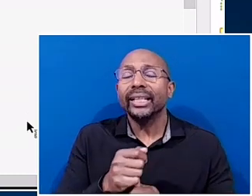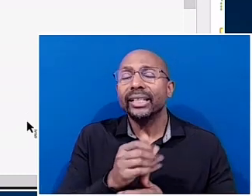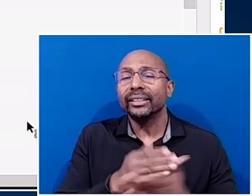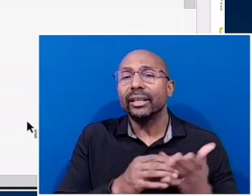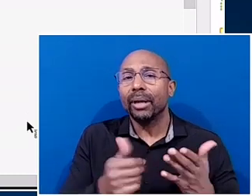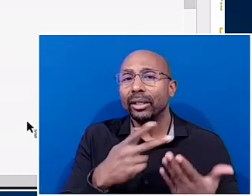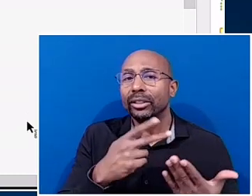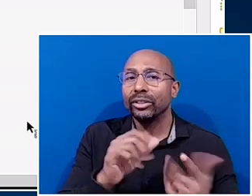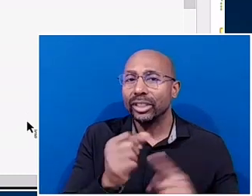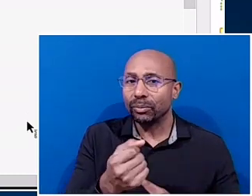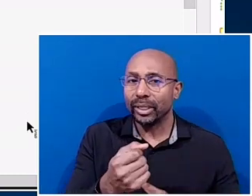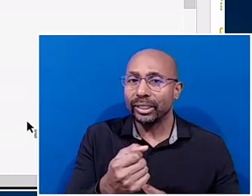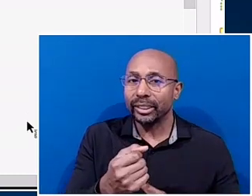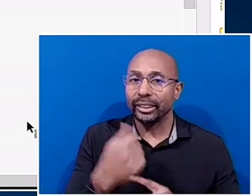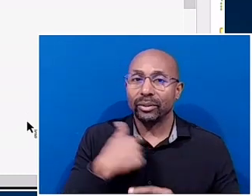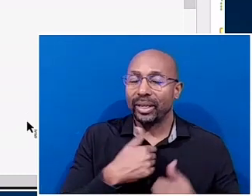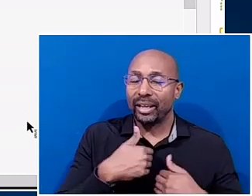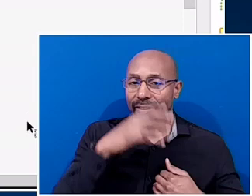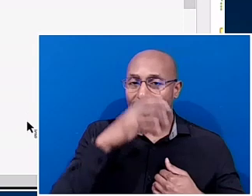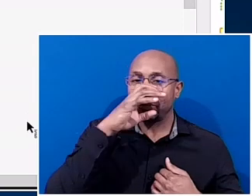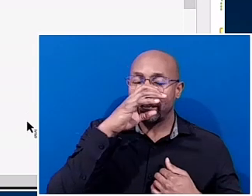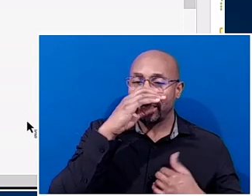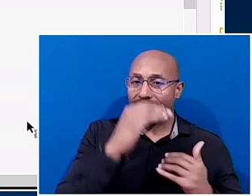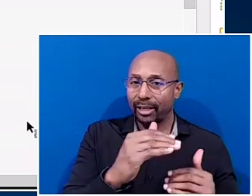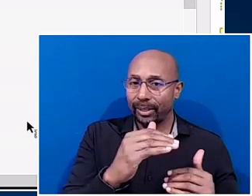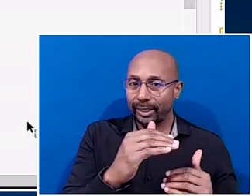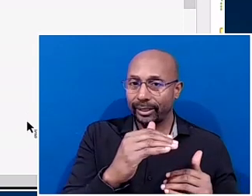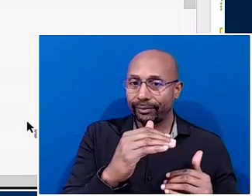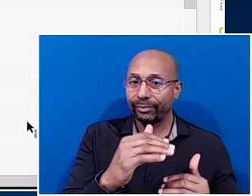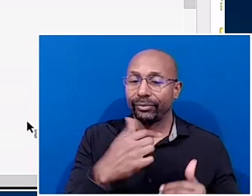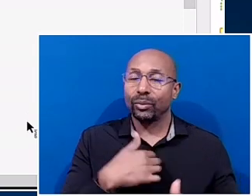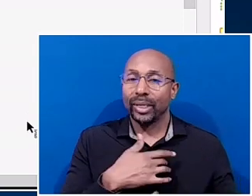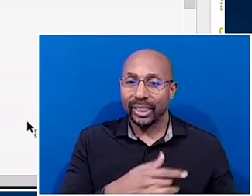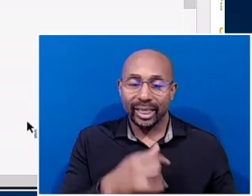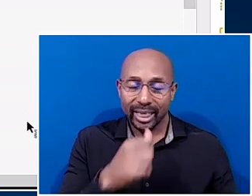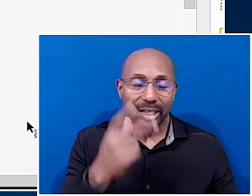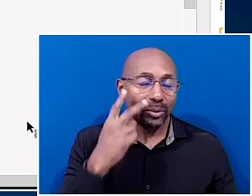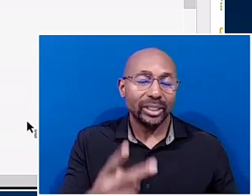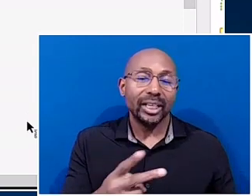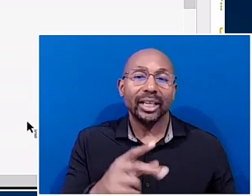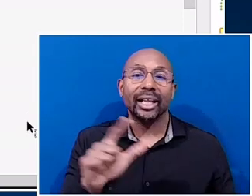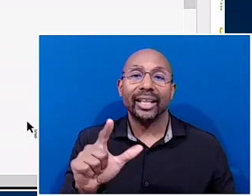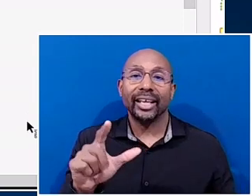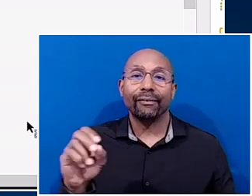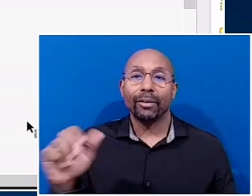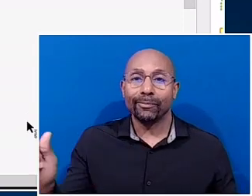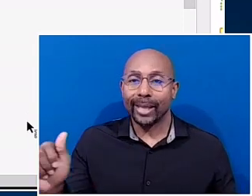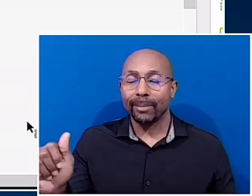Typically, you don't see leaves of absence in term-based programs because they're of